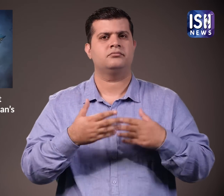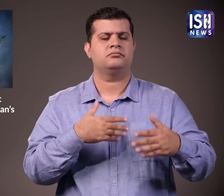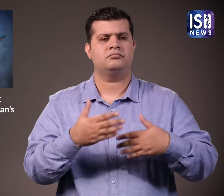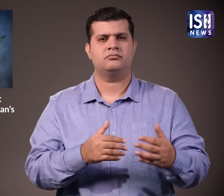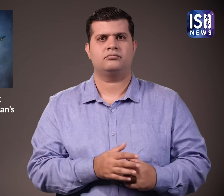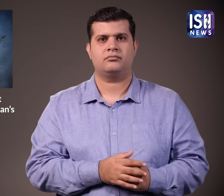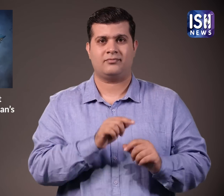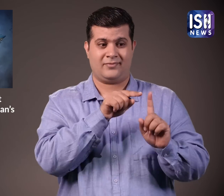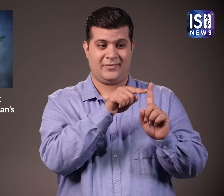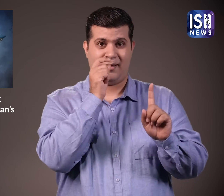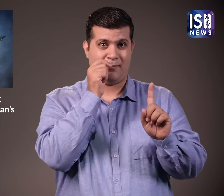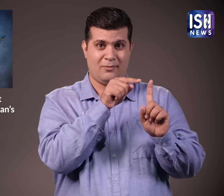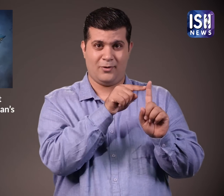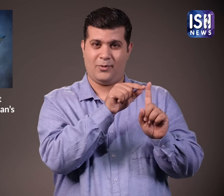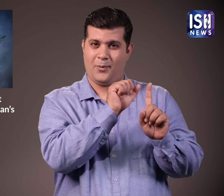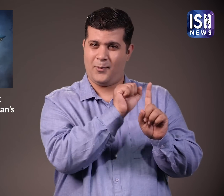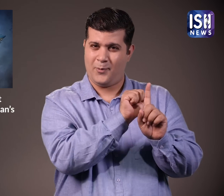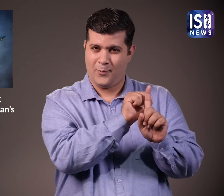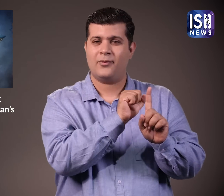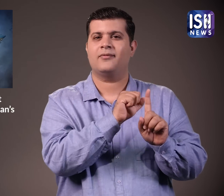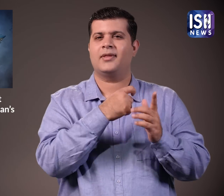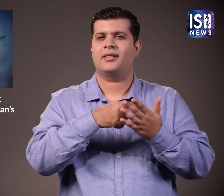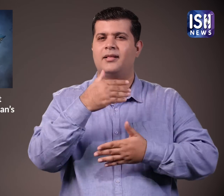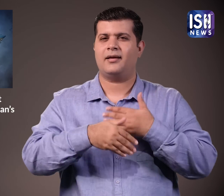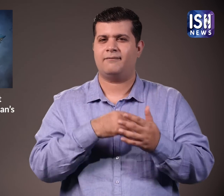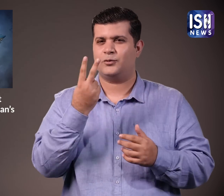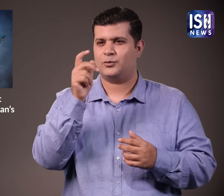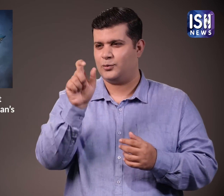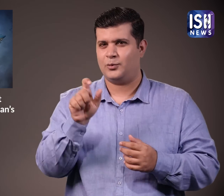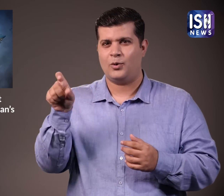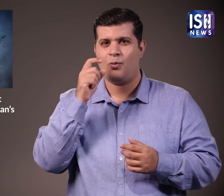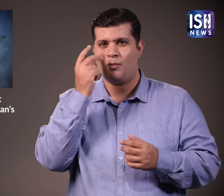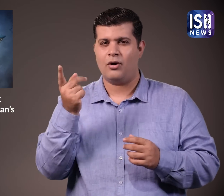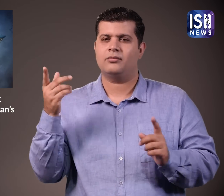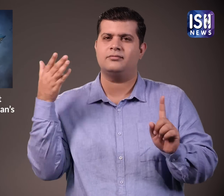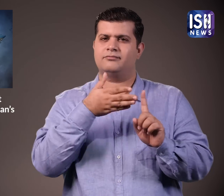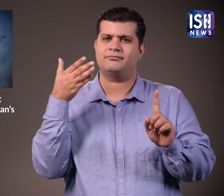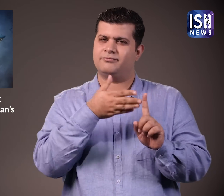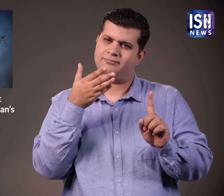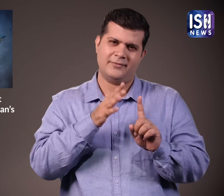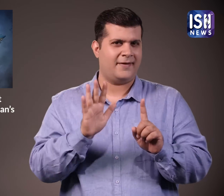The man's two male relatives were visited him regularly.